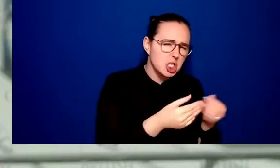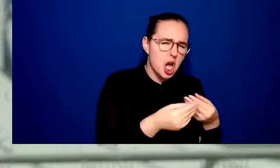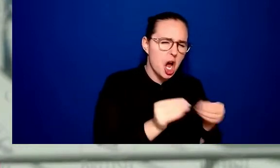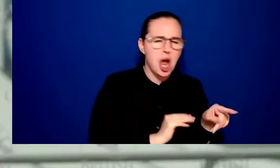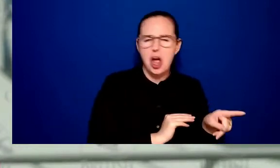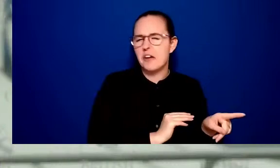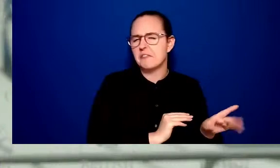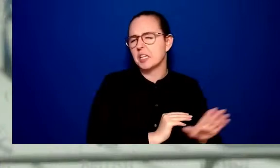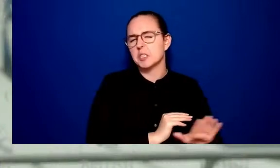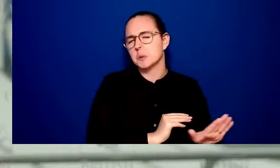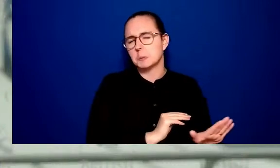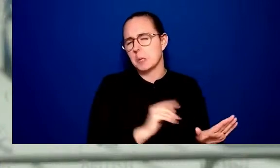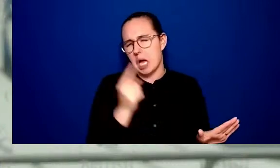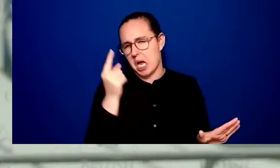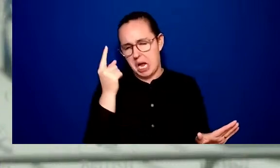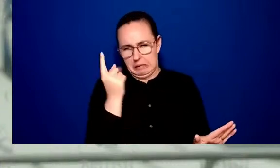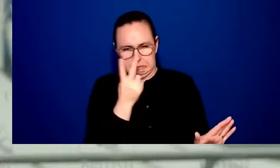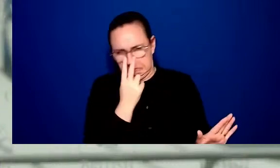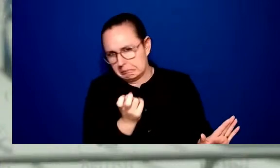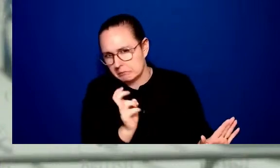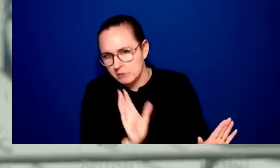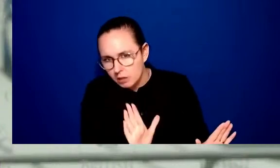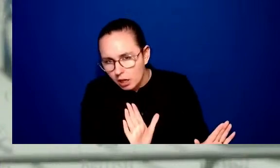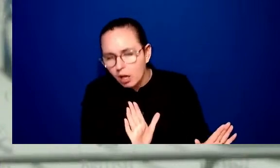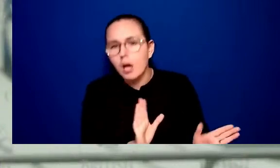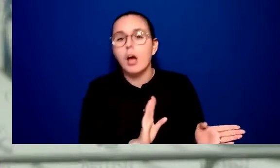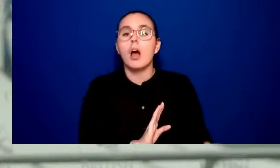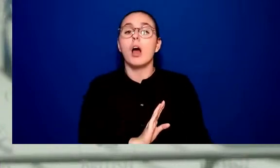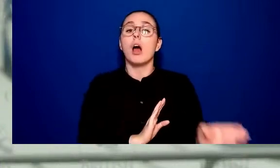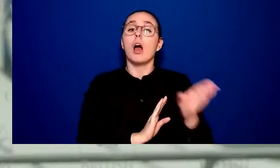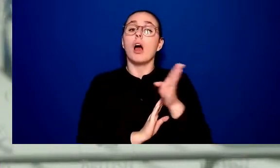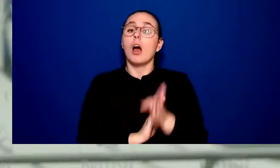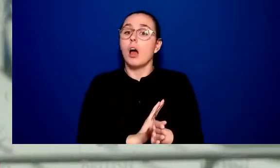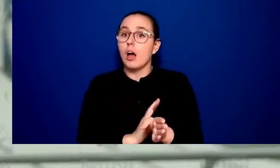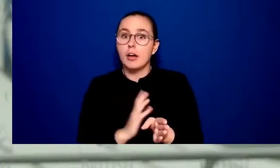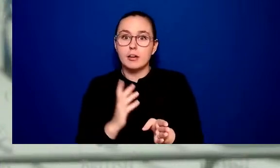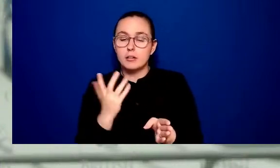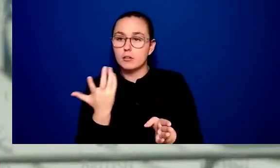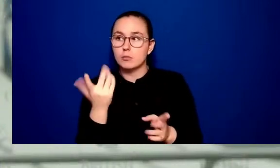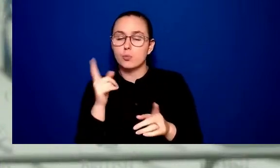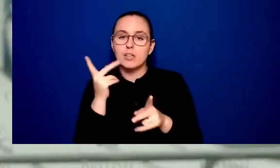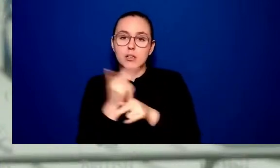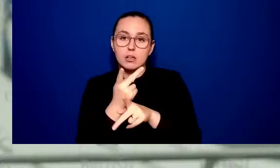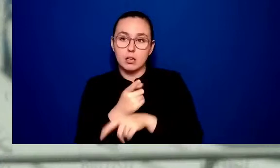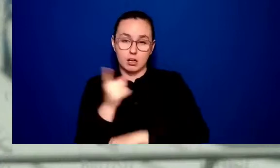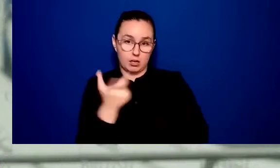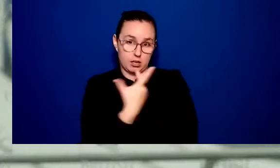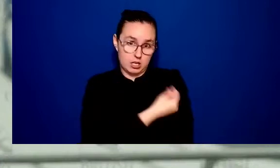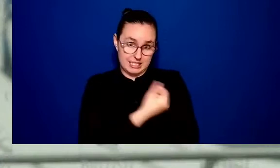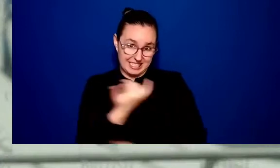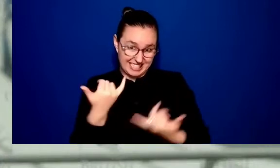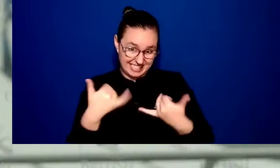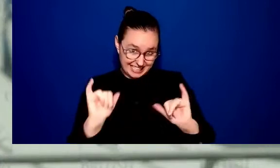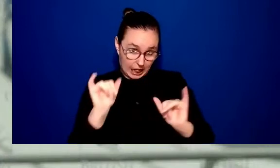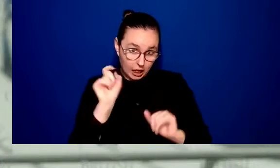details of whether the vaccine is going to be a fridge stable and for how long? We had had